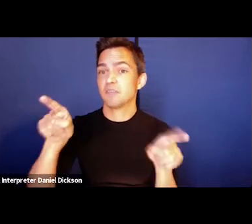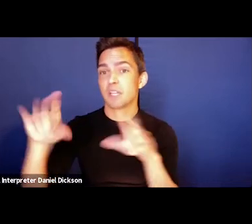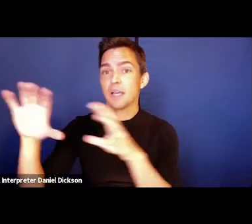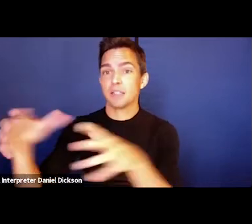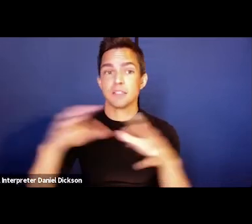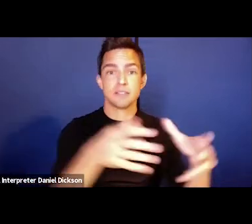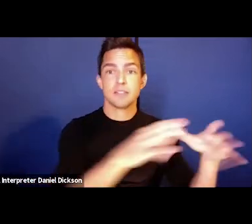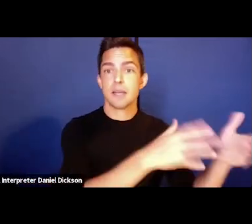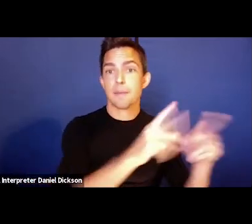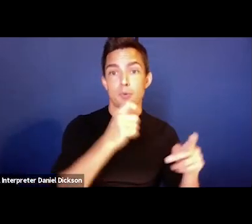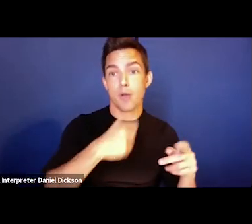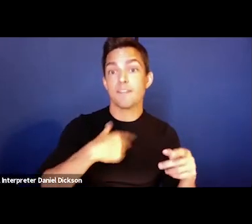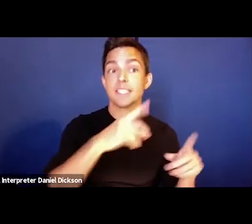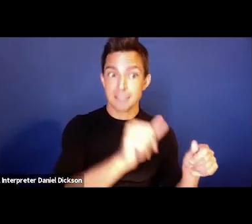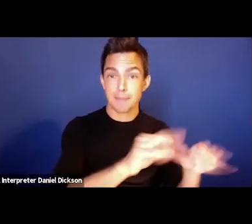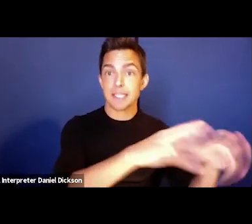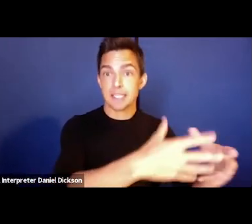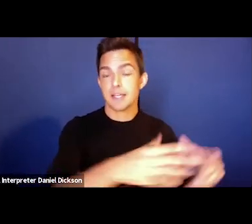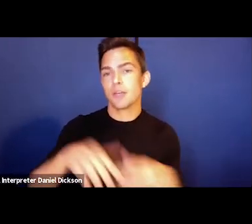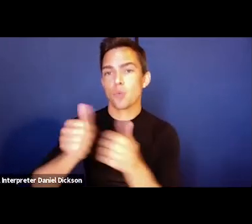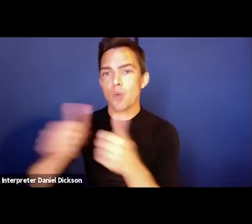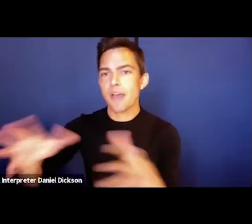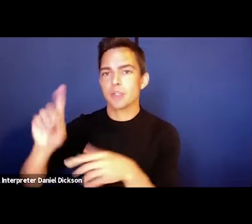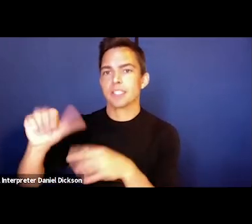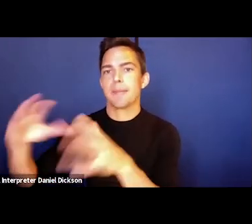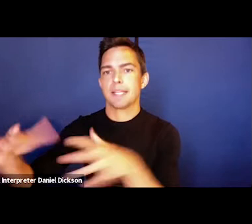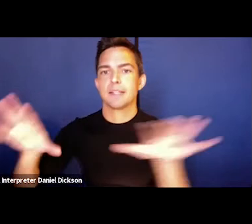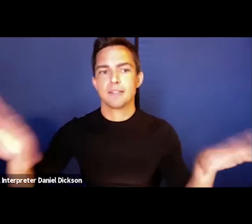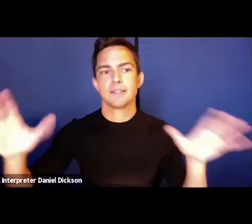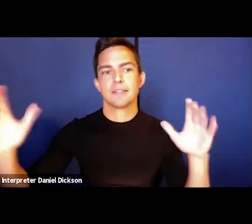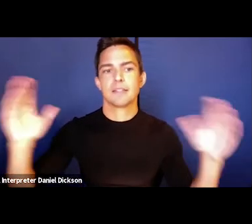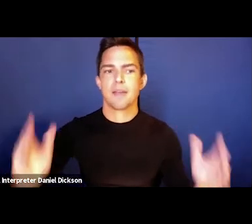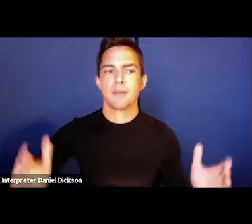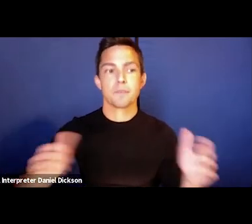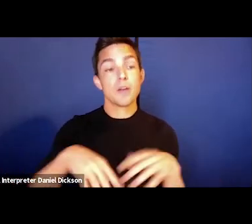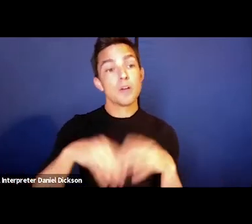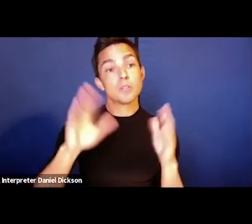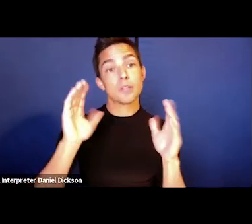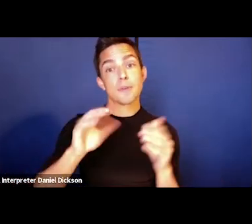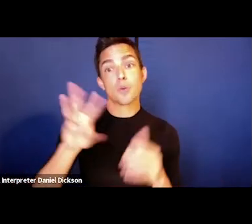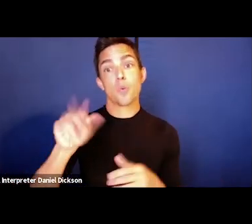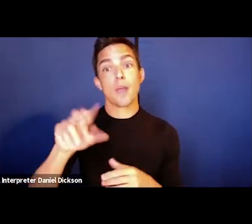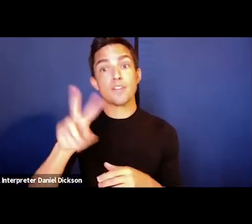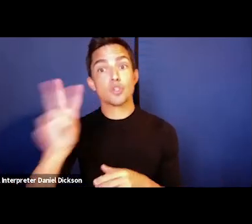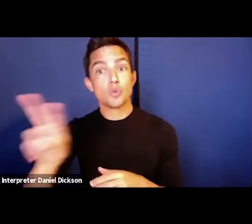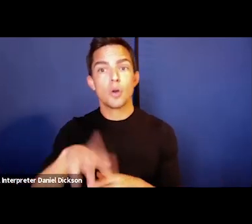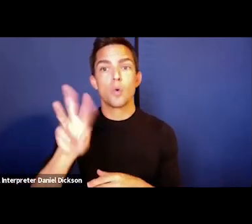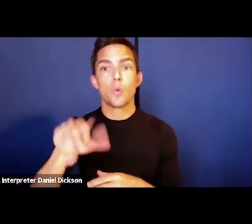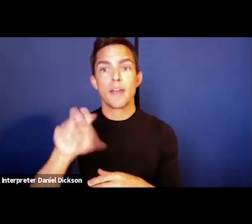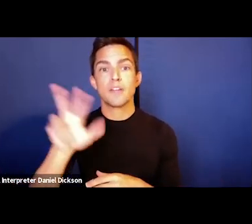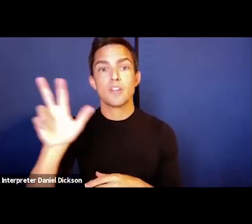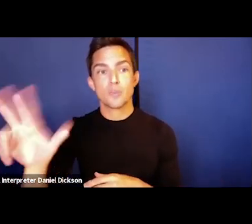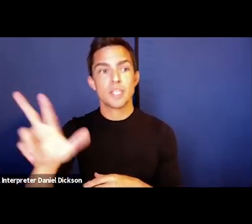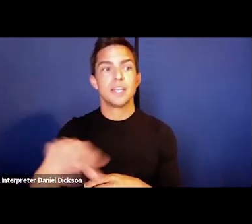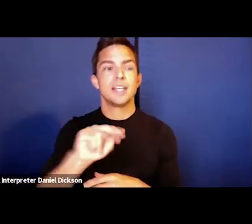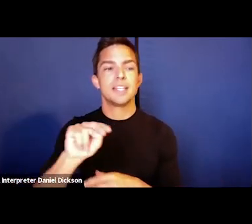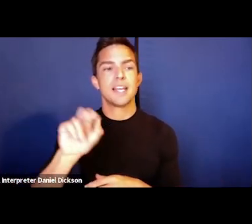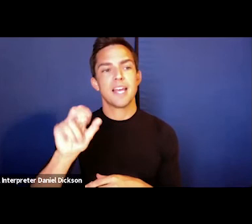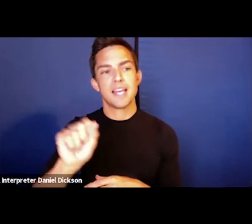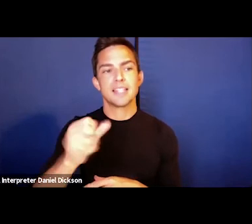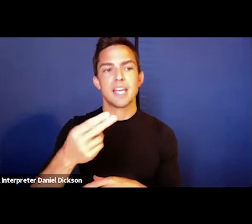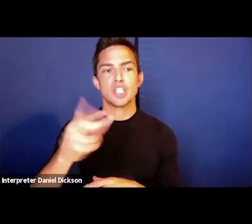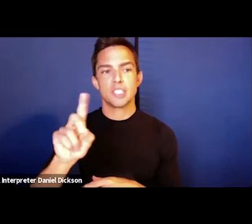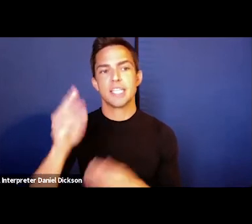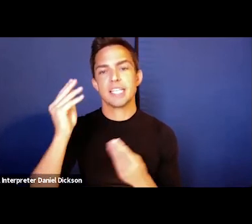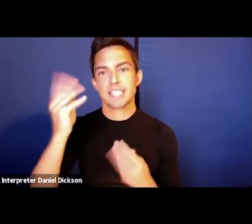and without disabilities. So the comparison of Wave 2 and Wave 3 NSHD data really showed that